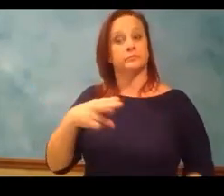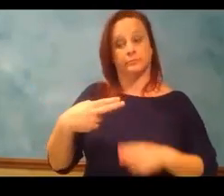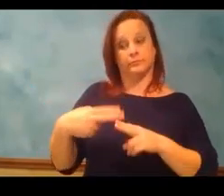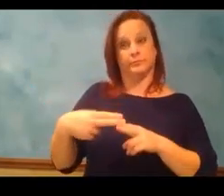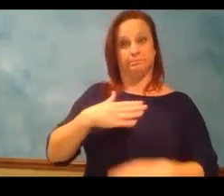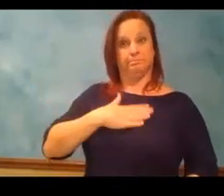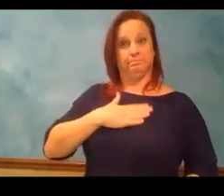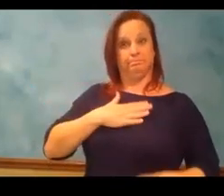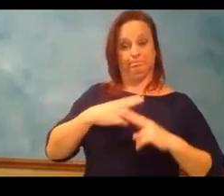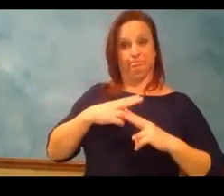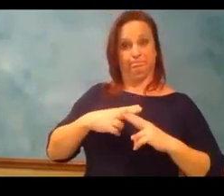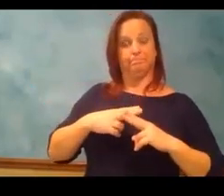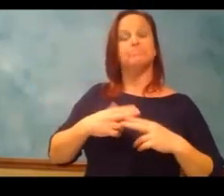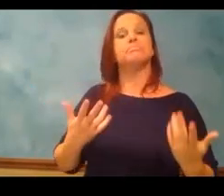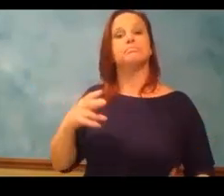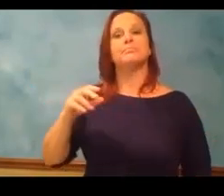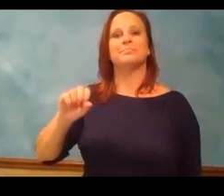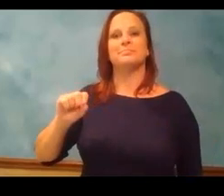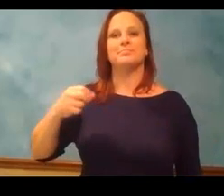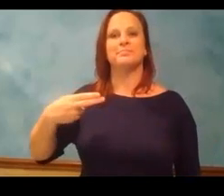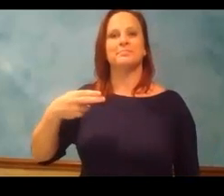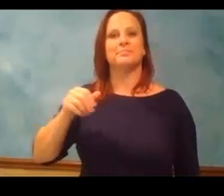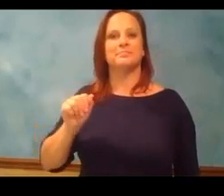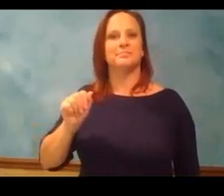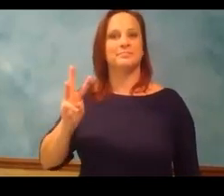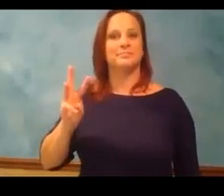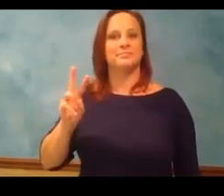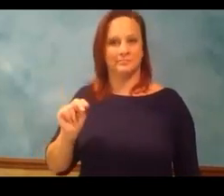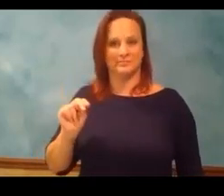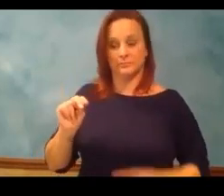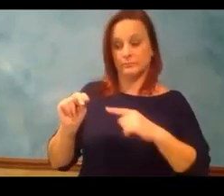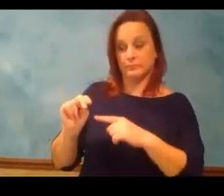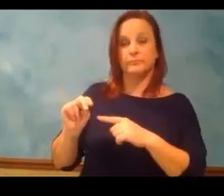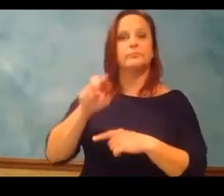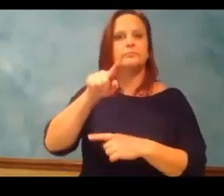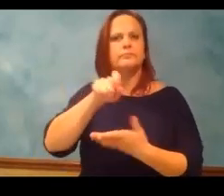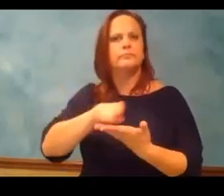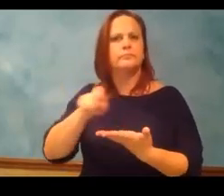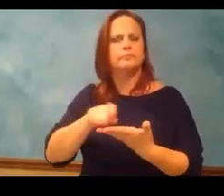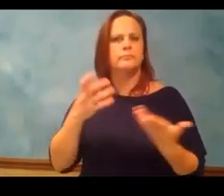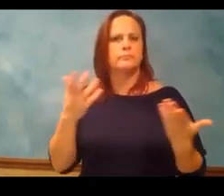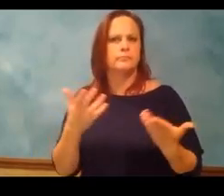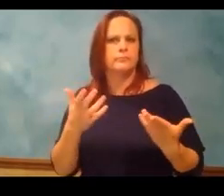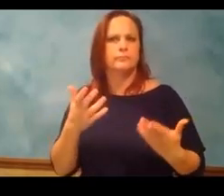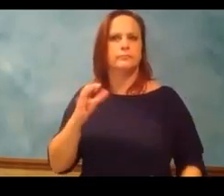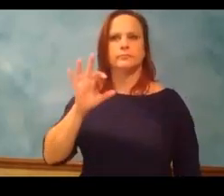So, for example if i'm fingerspelling my name, "SHAWN" and it looks like this ("fs-SHAWN"), you would write